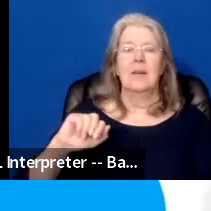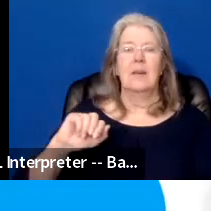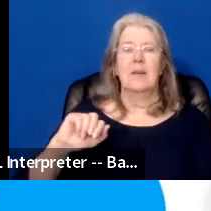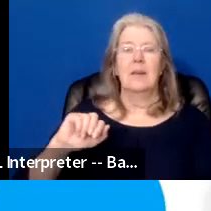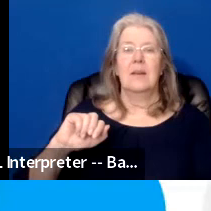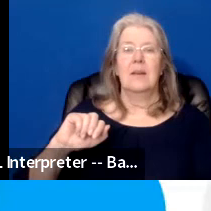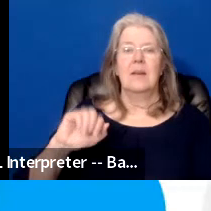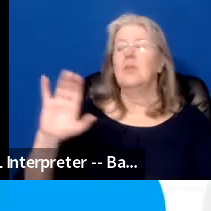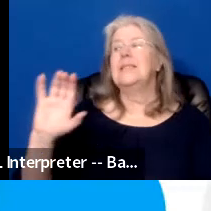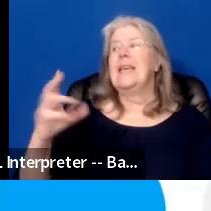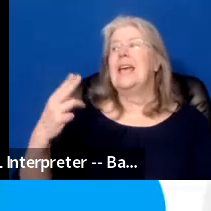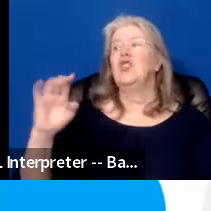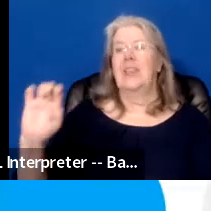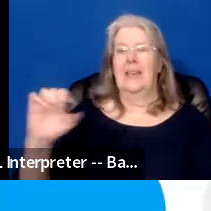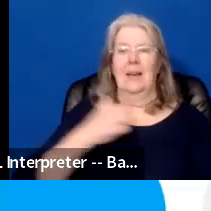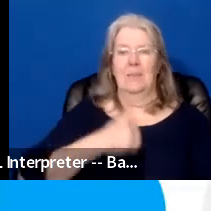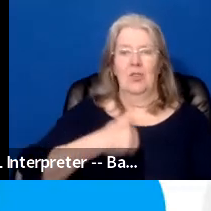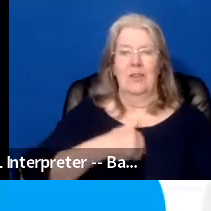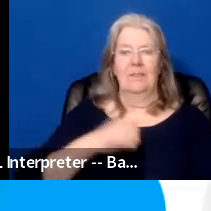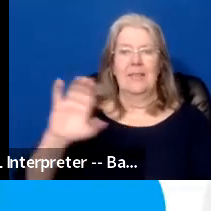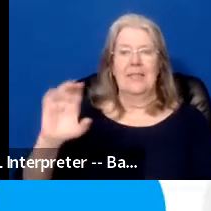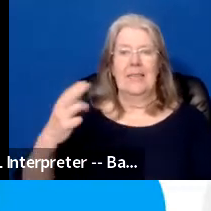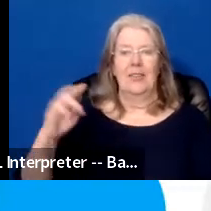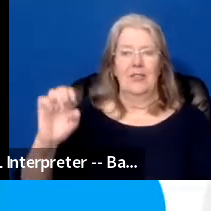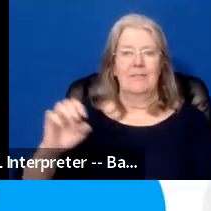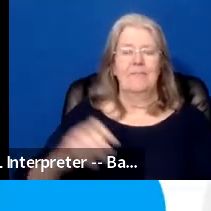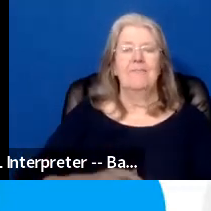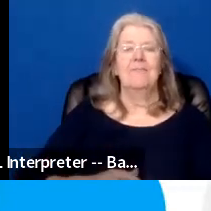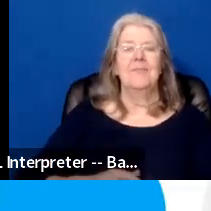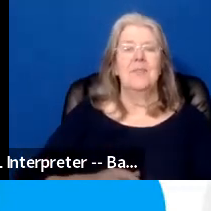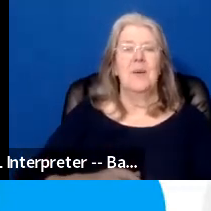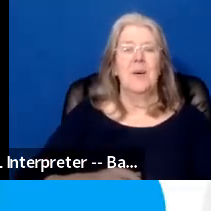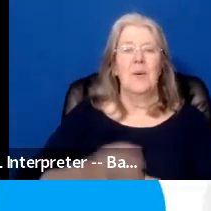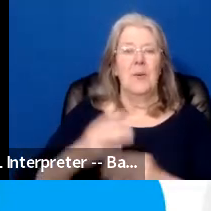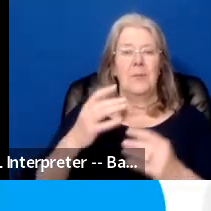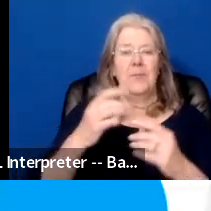resources that would be beneficial to anyone, whether you live in Indiana or in other states